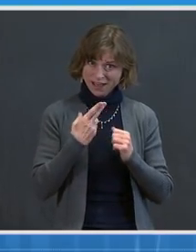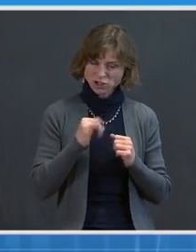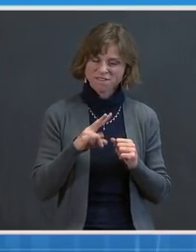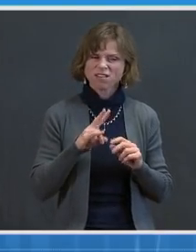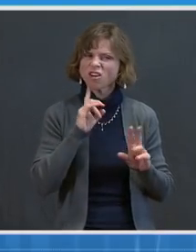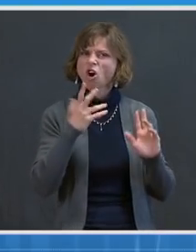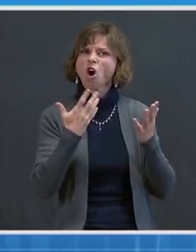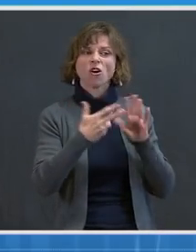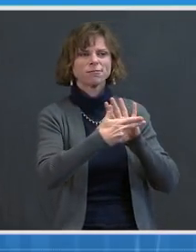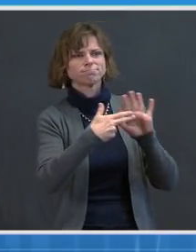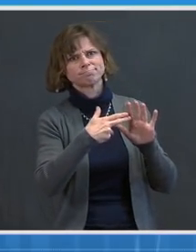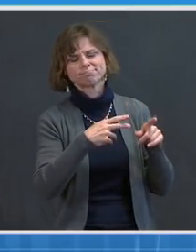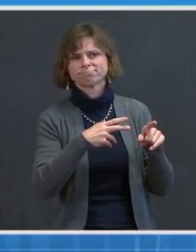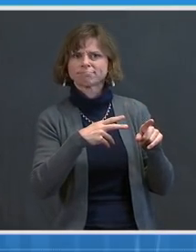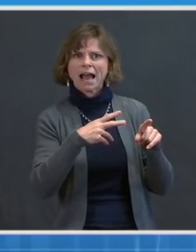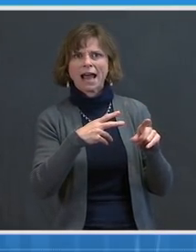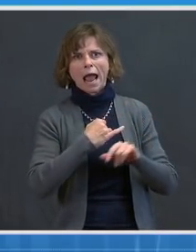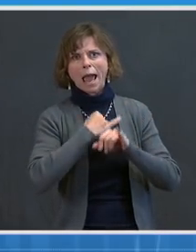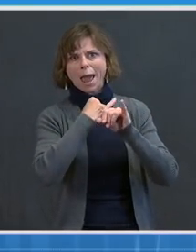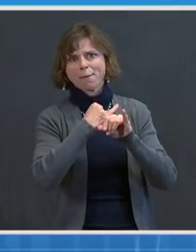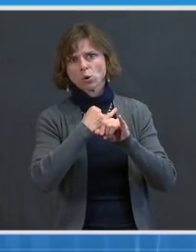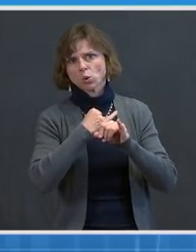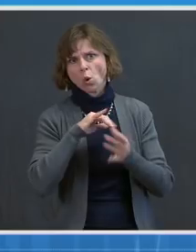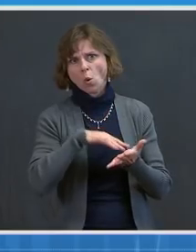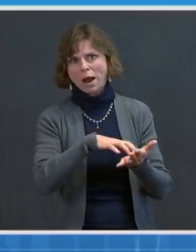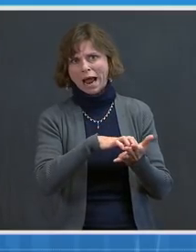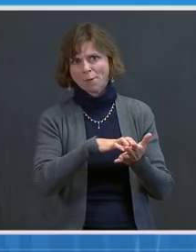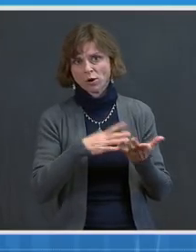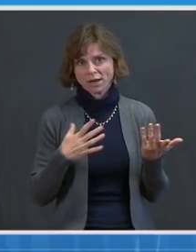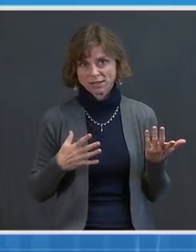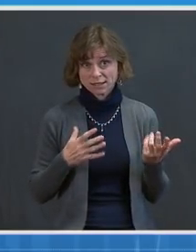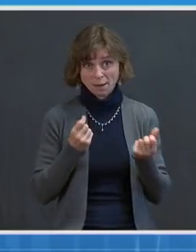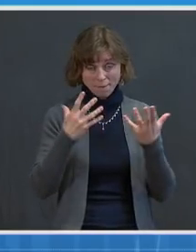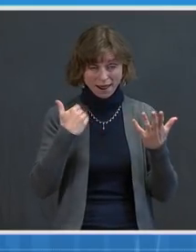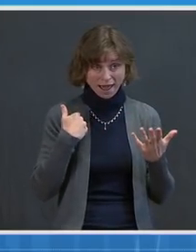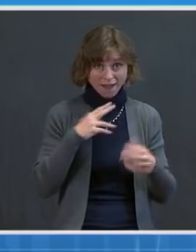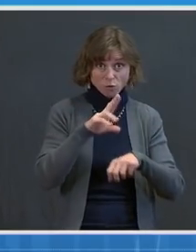many of them, in fact, who have normal CD4 counts, who have their viral load